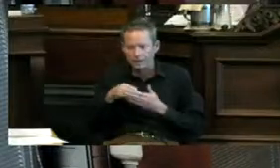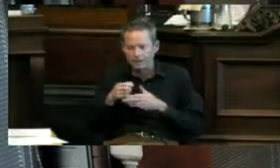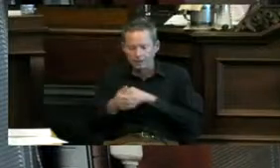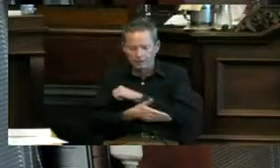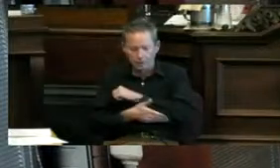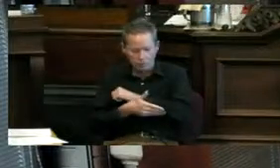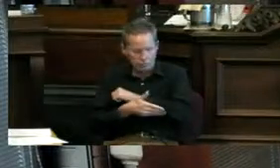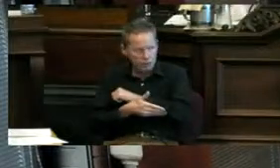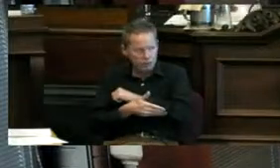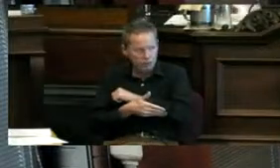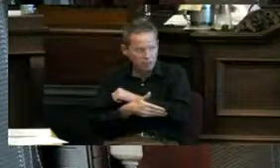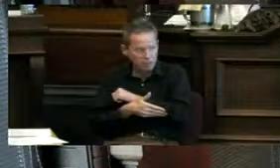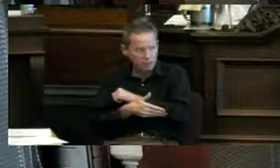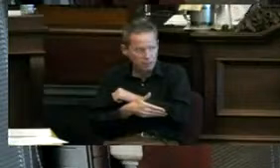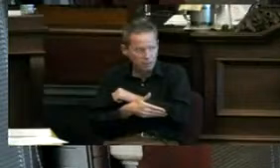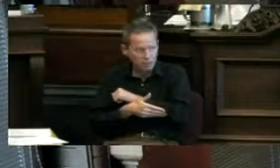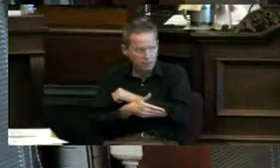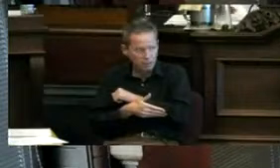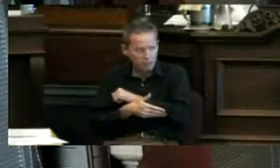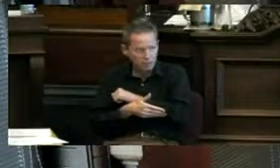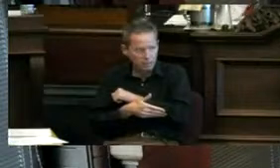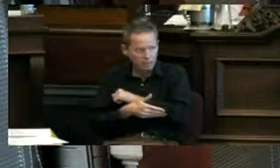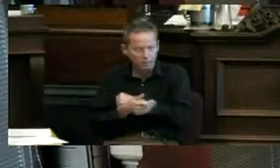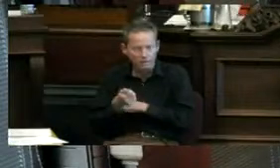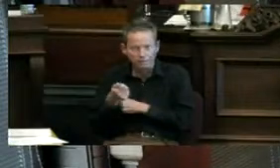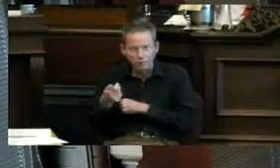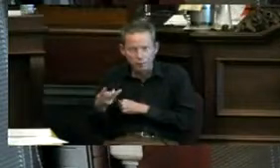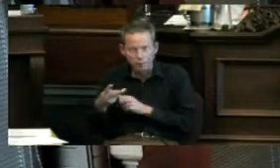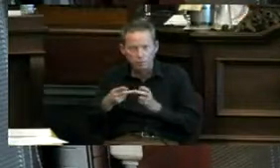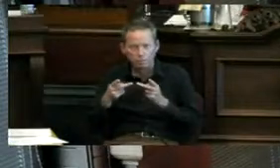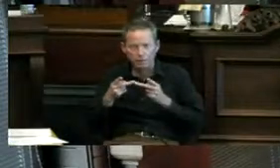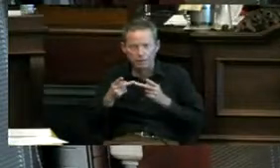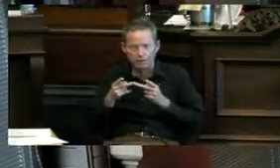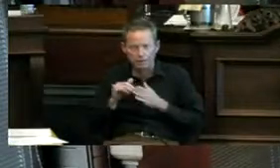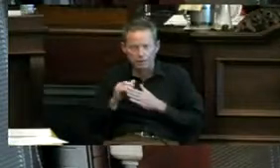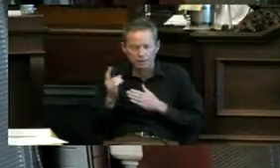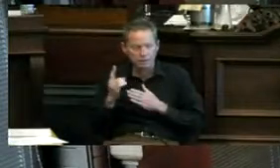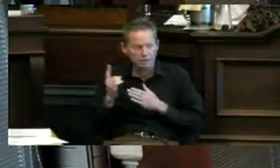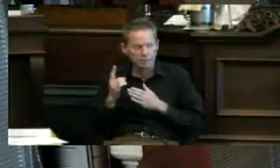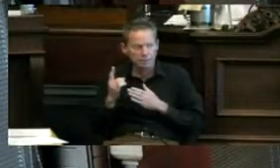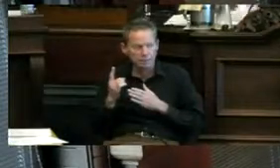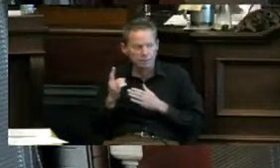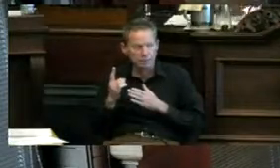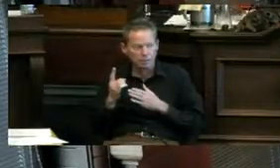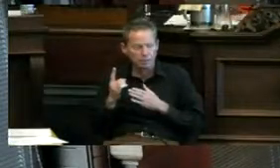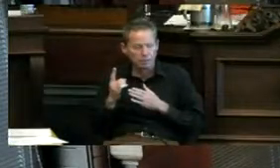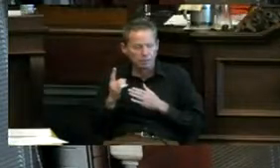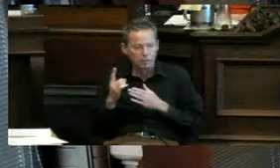best in the county, probably one of the best in the country. And